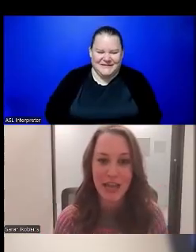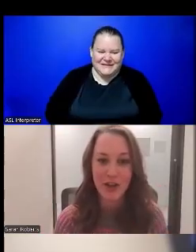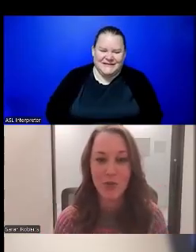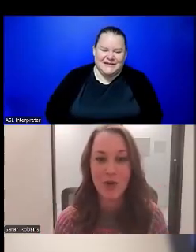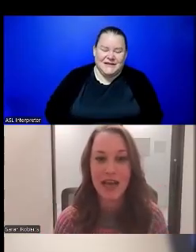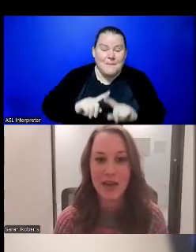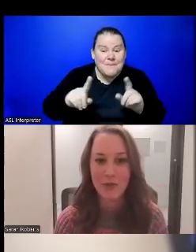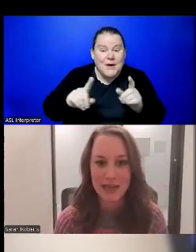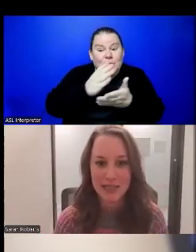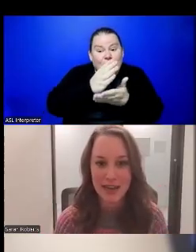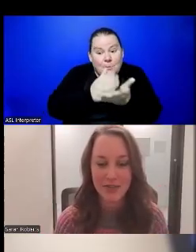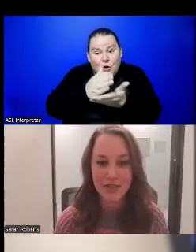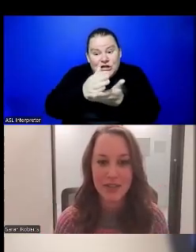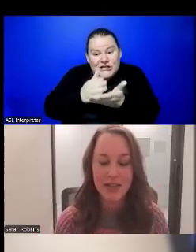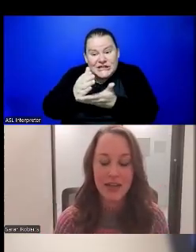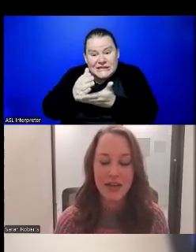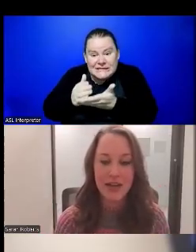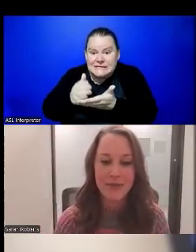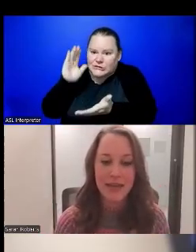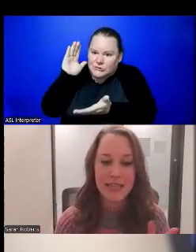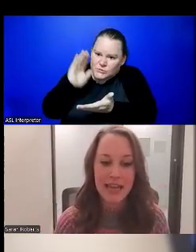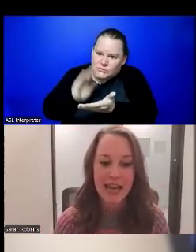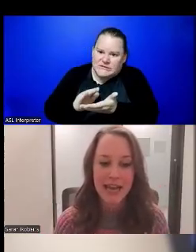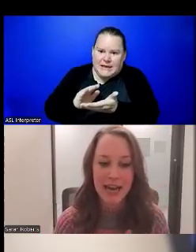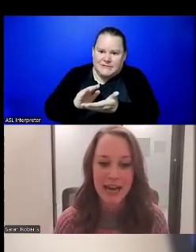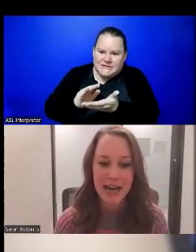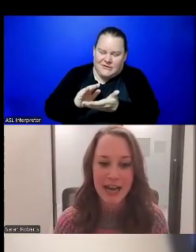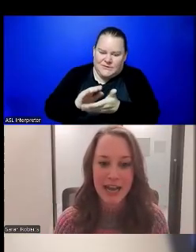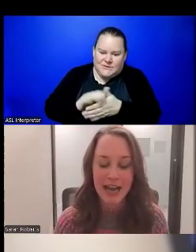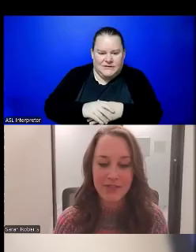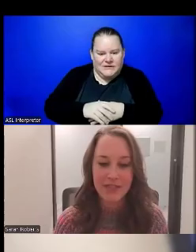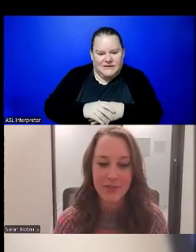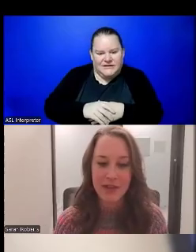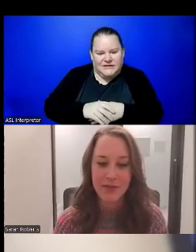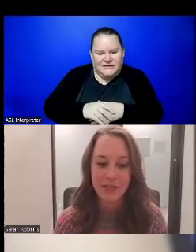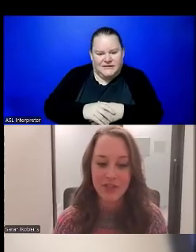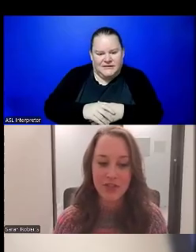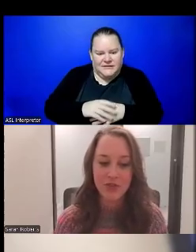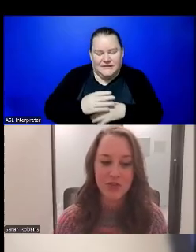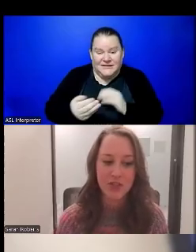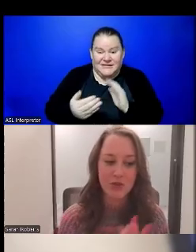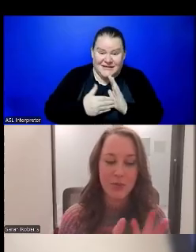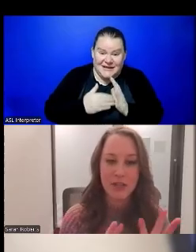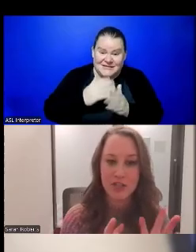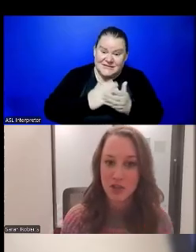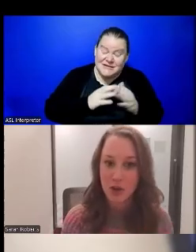scaled way, way down. And again, I have some families who do much